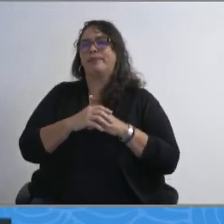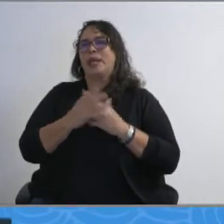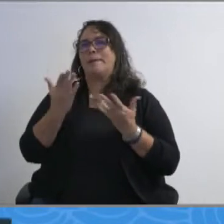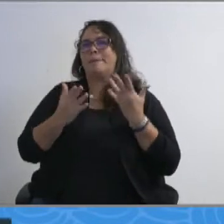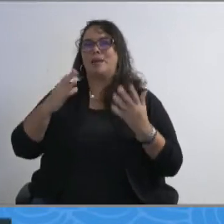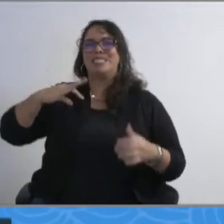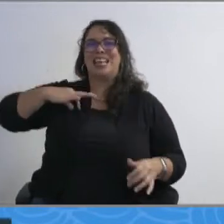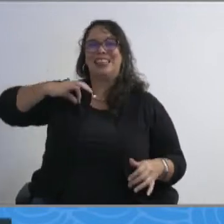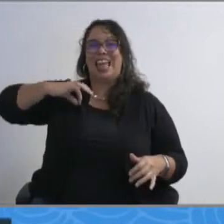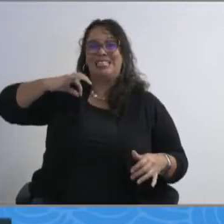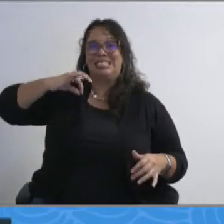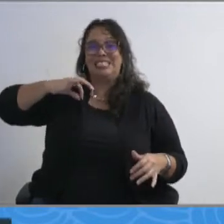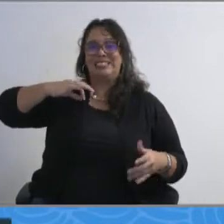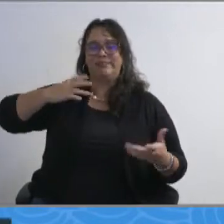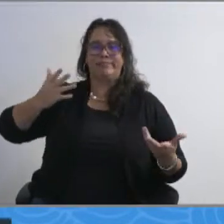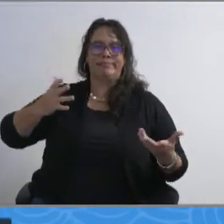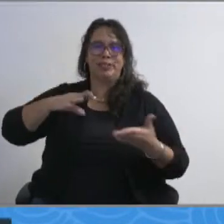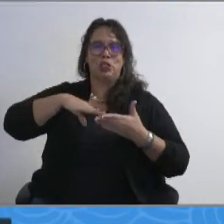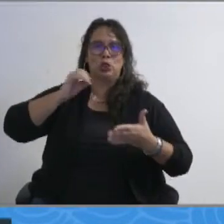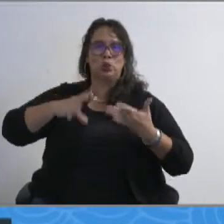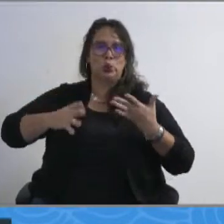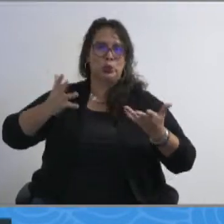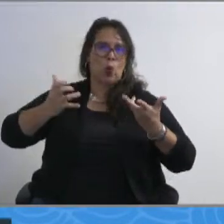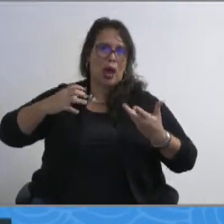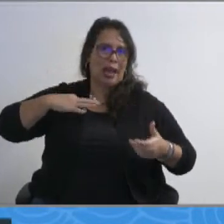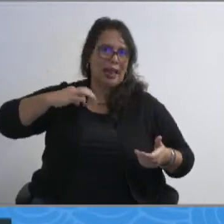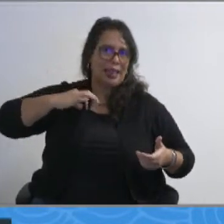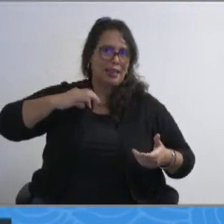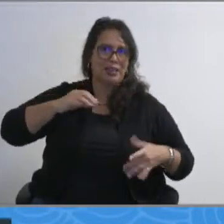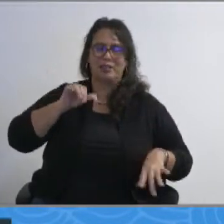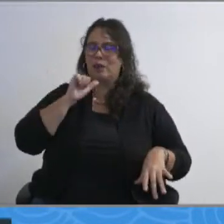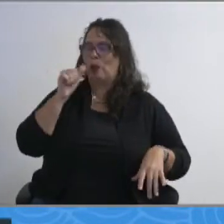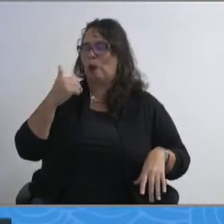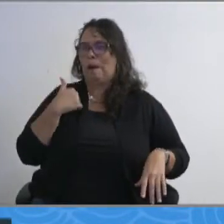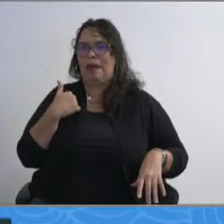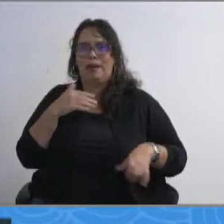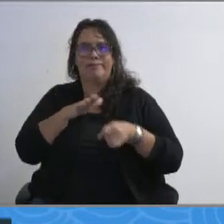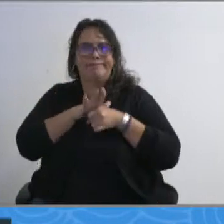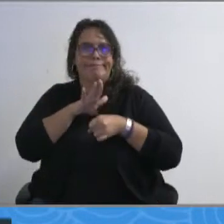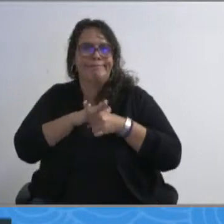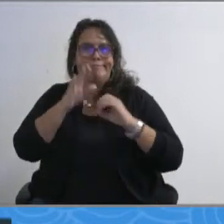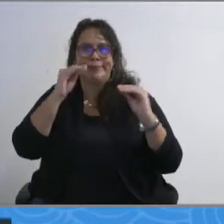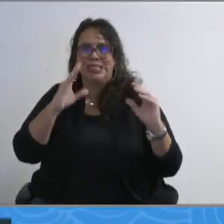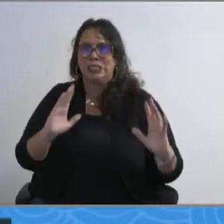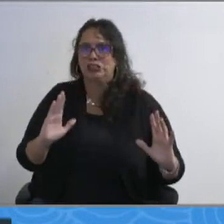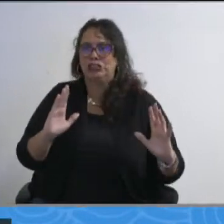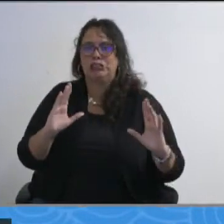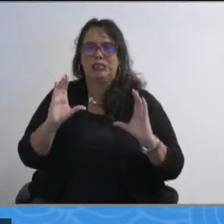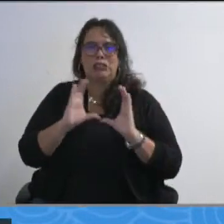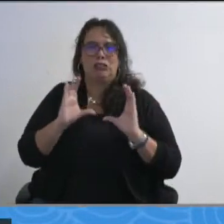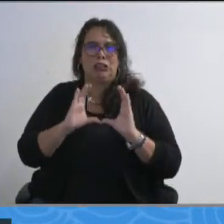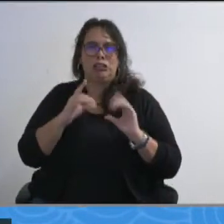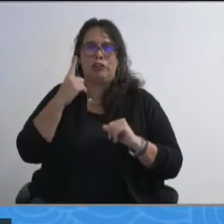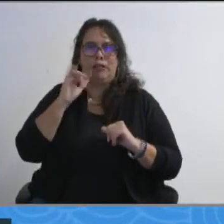because the students are wanting an elective, and we just don't have the credential for that elective, so.